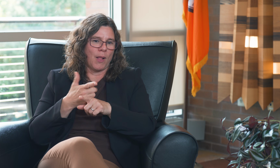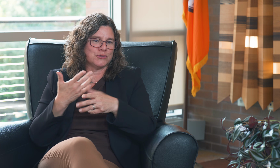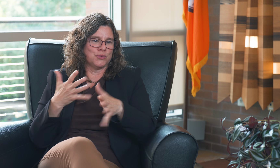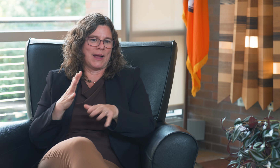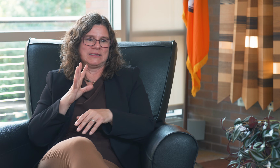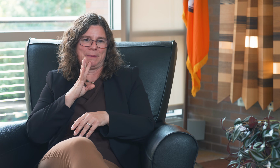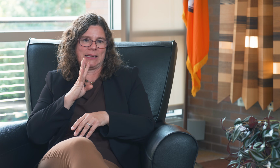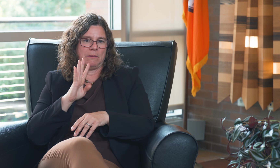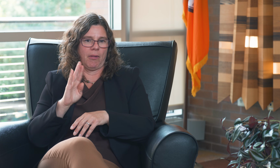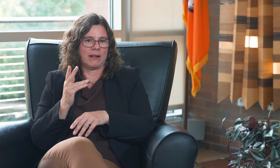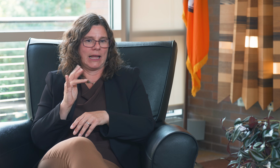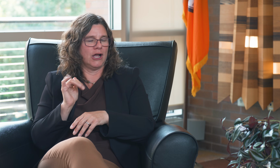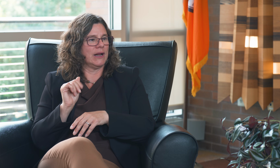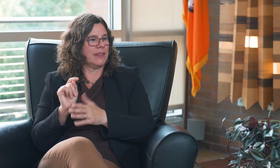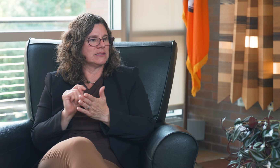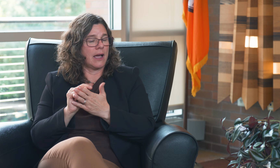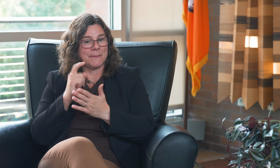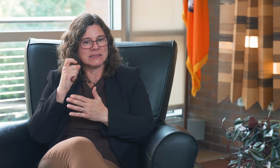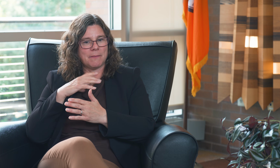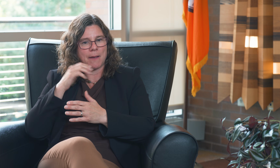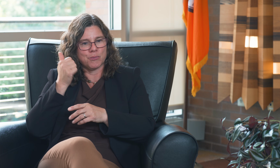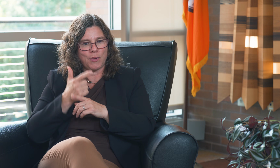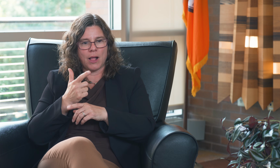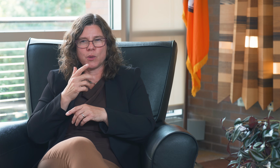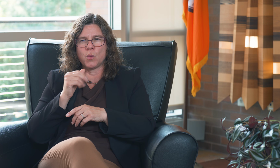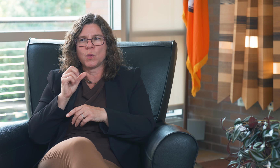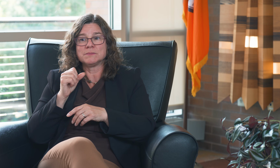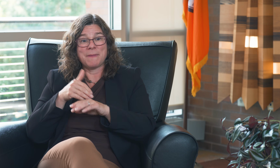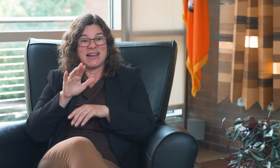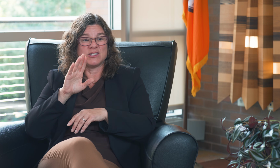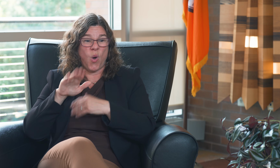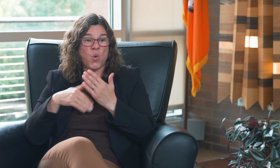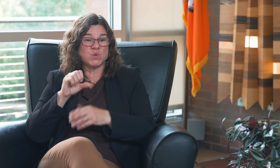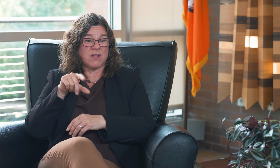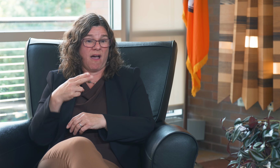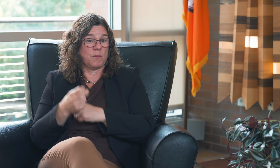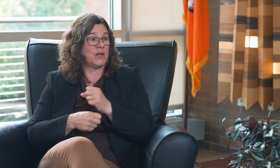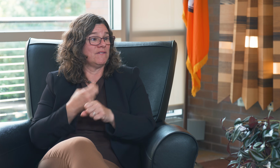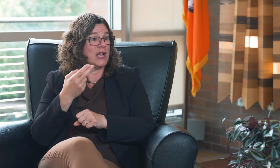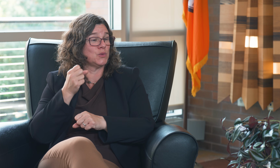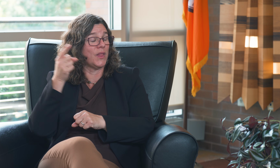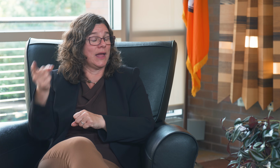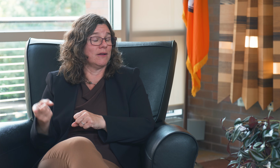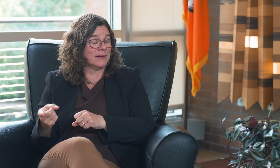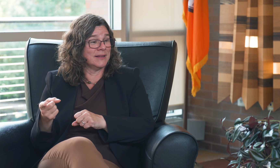They knew everything about the place. Plus, my brother was already speaking Bulgarian at the time.